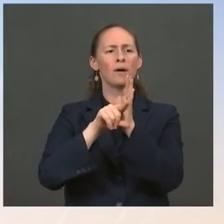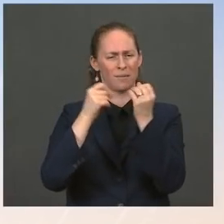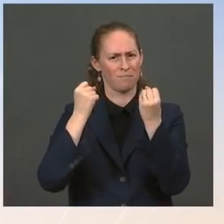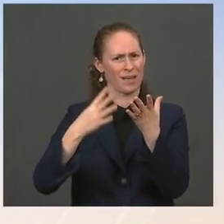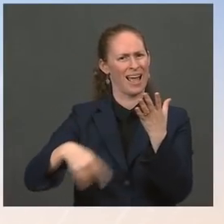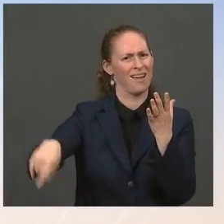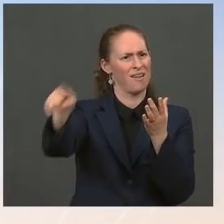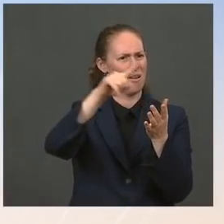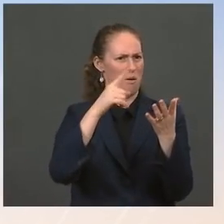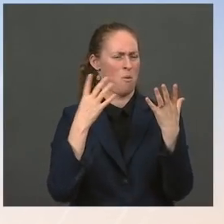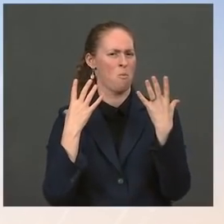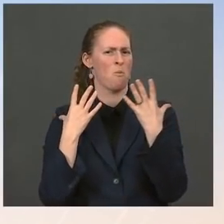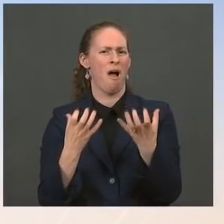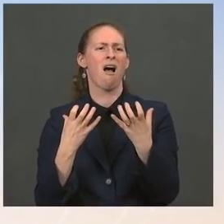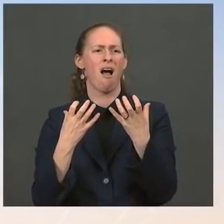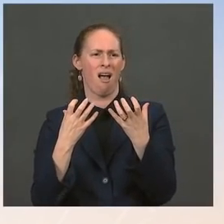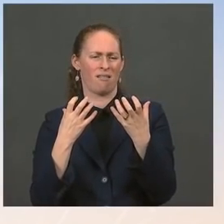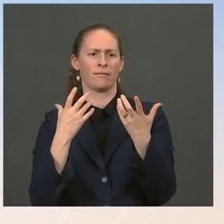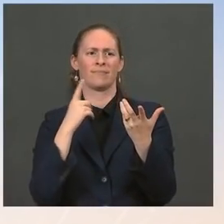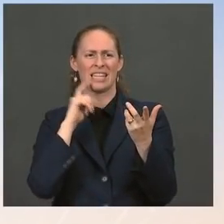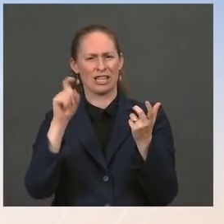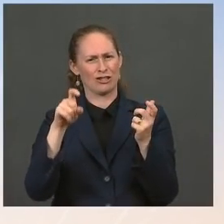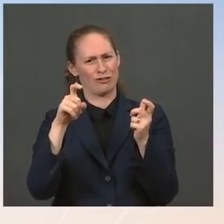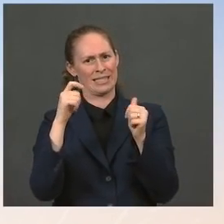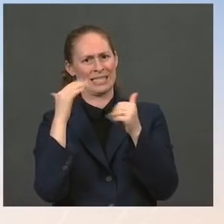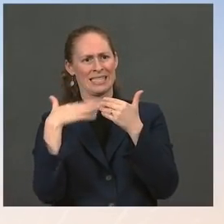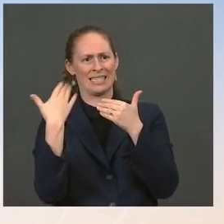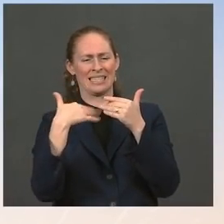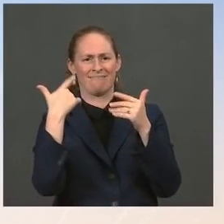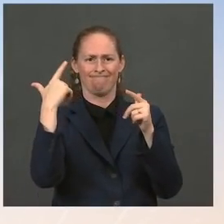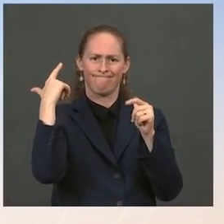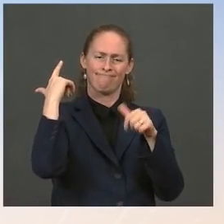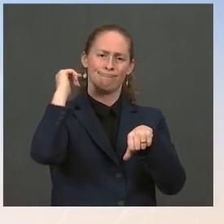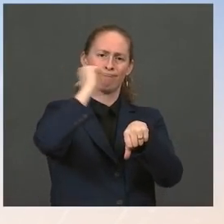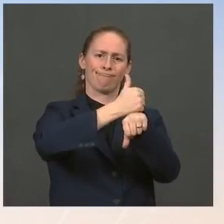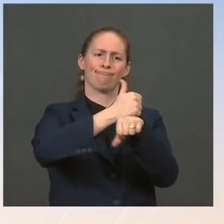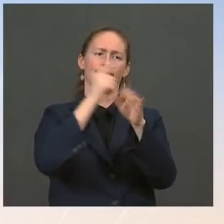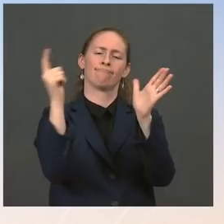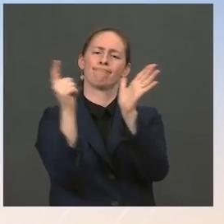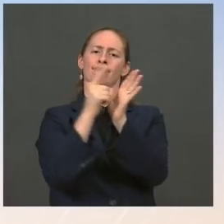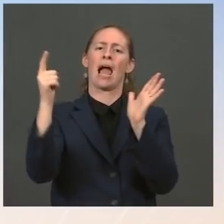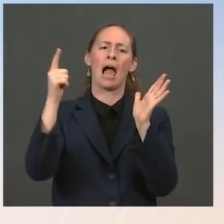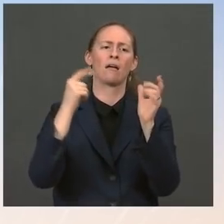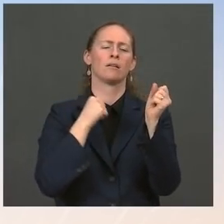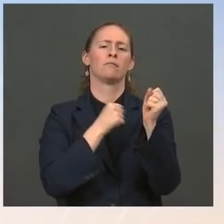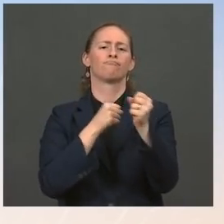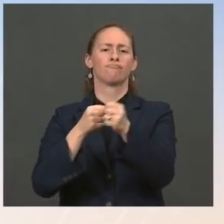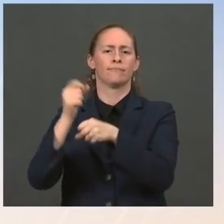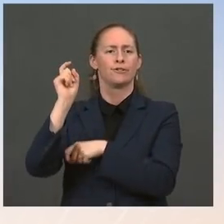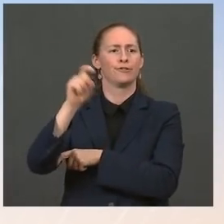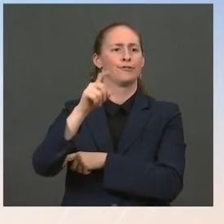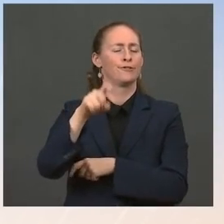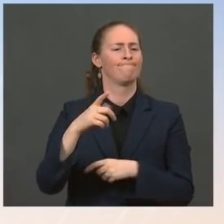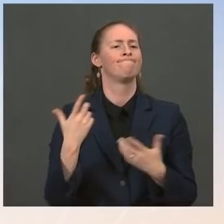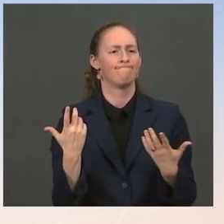But in addition to that, we also have taken a number of steps, both by working through the Department of Justice